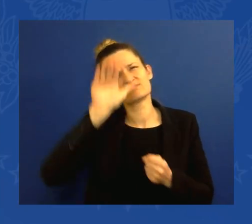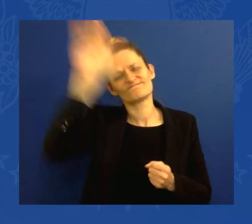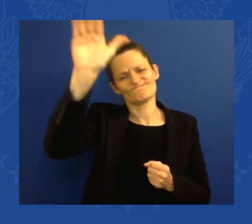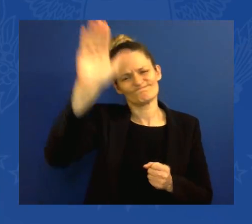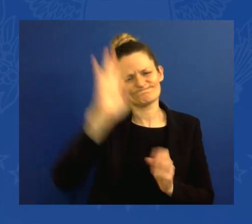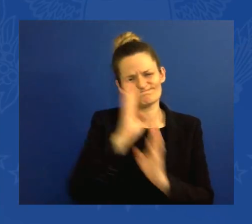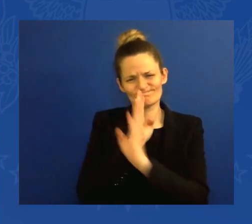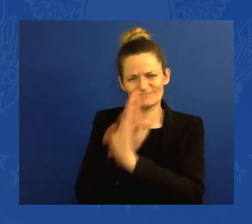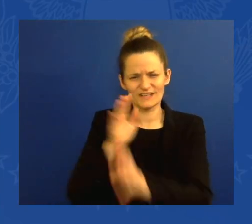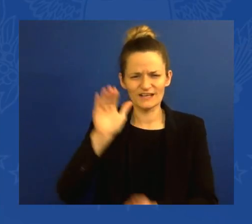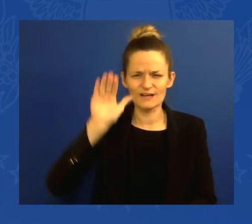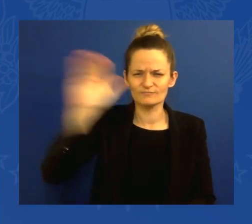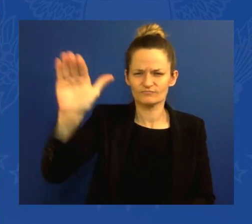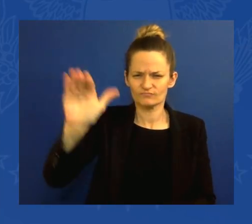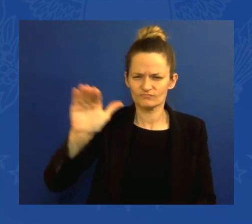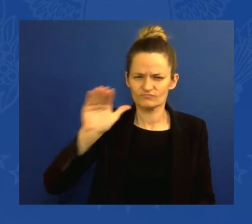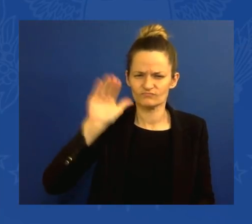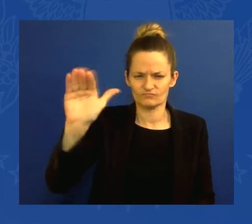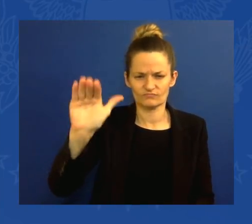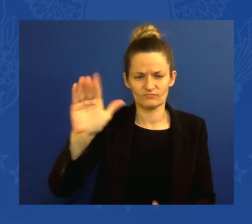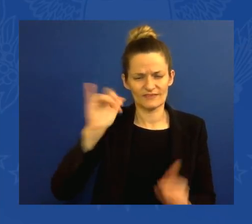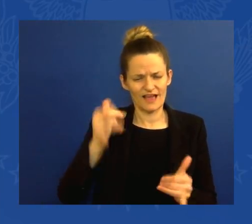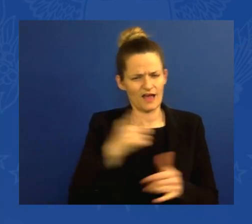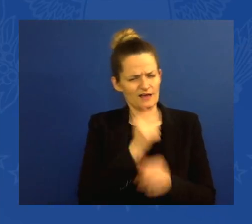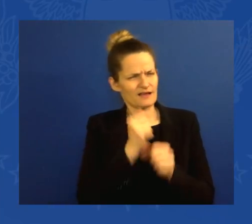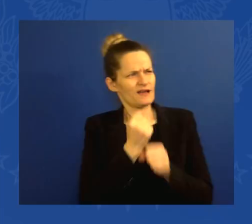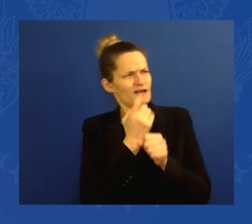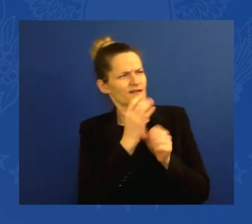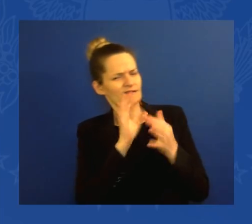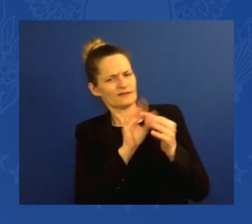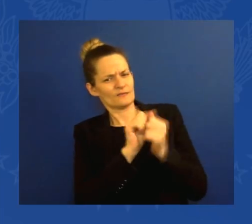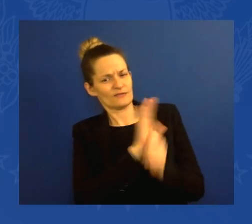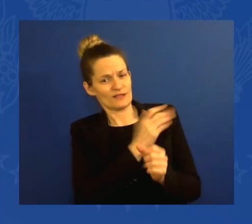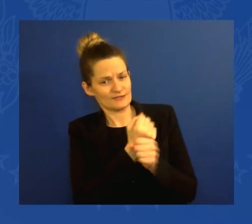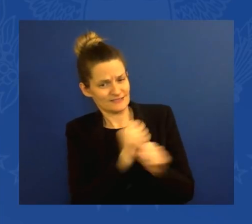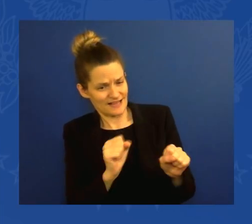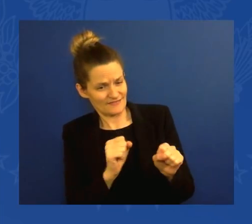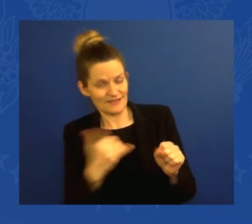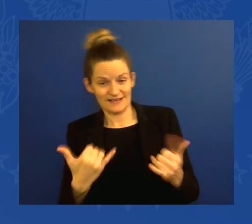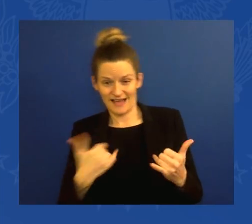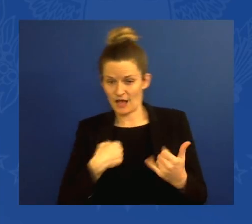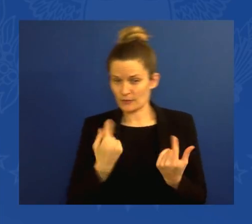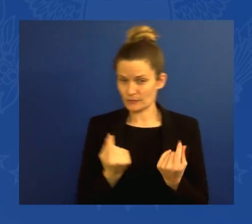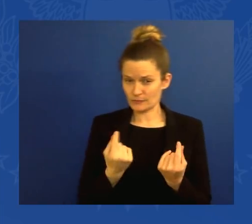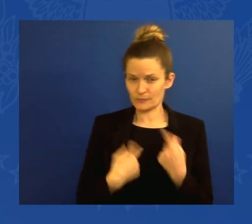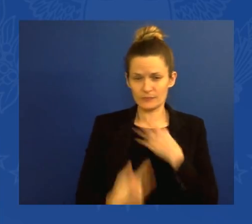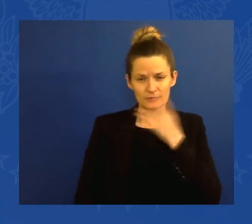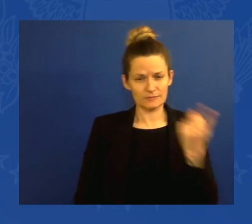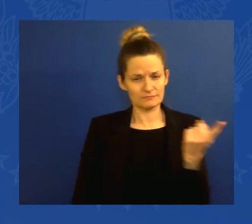I'm now going to step over here and sign this bill. And by the way, it's my hope that with the support of all the members of Congress here,